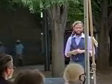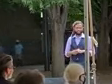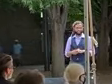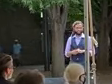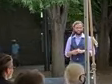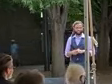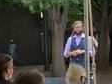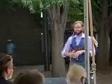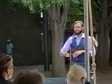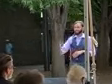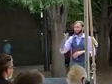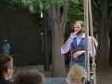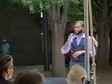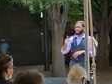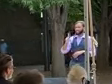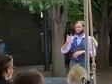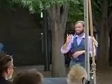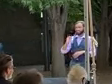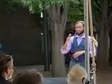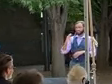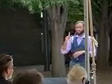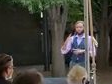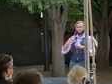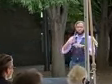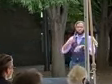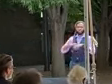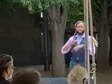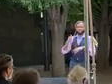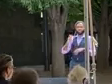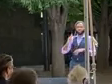Thank you to Kym Hall from the National Park Service for joining us.